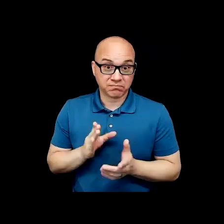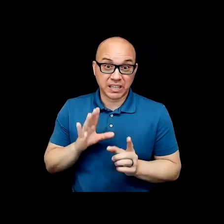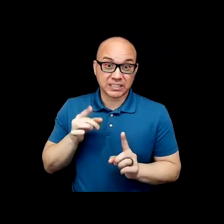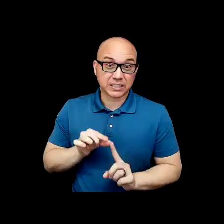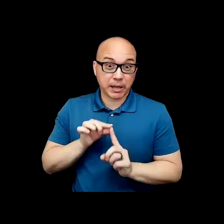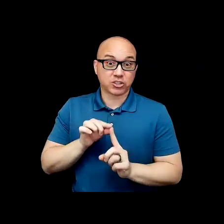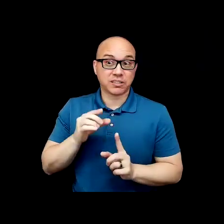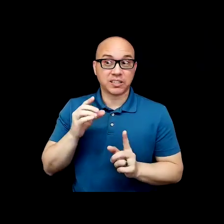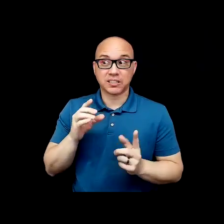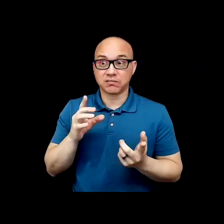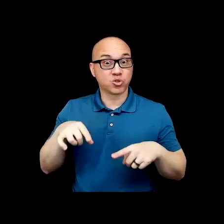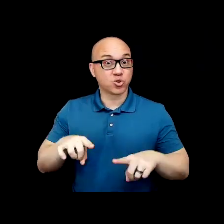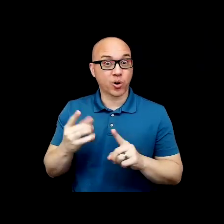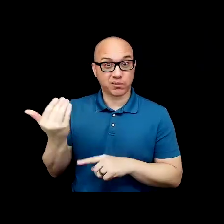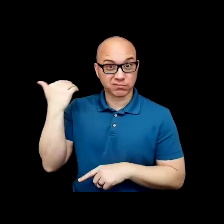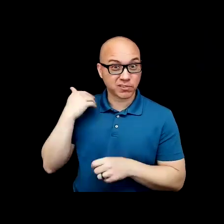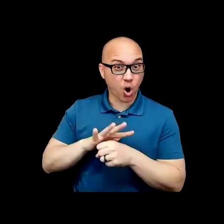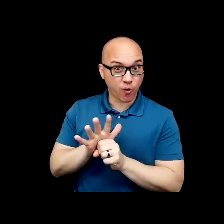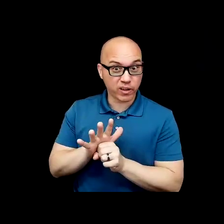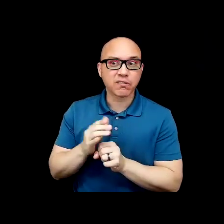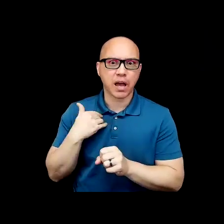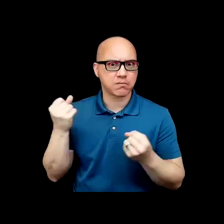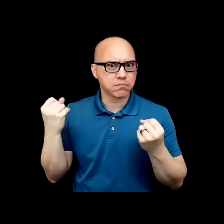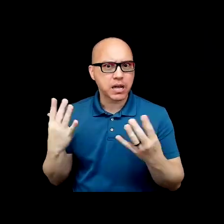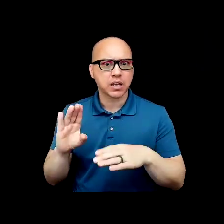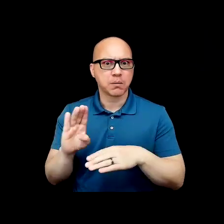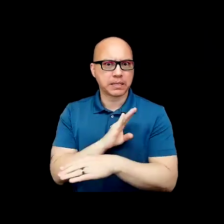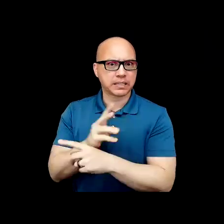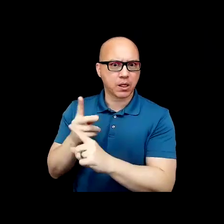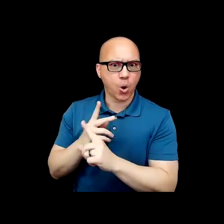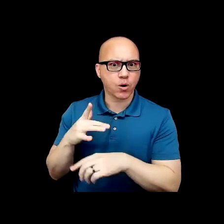the COVID time. A lot of businesses, you know, because their financials were not in order,